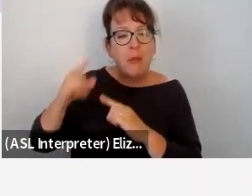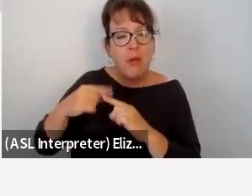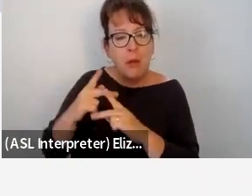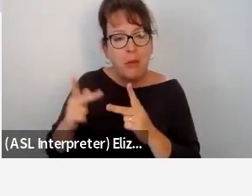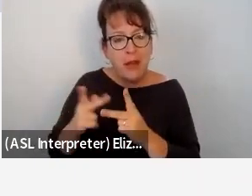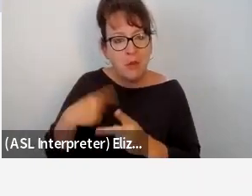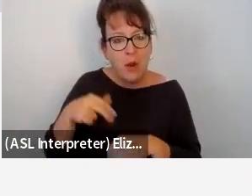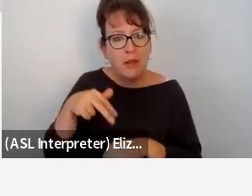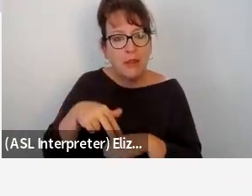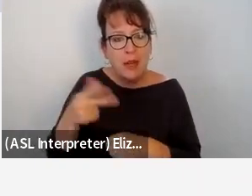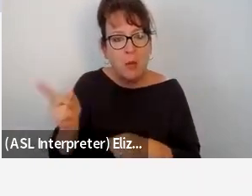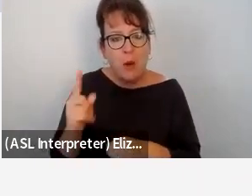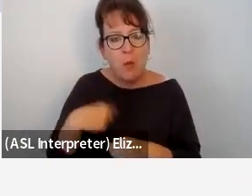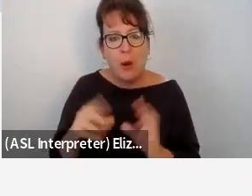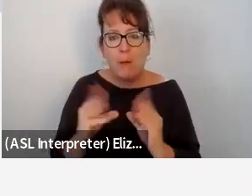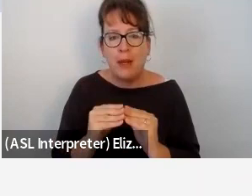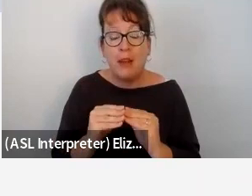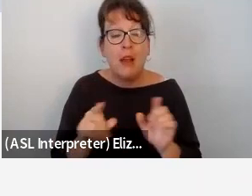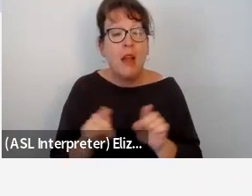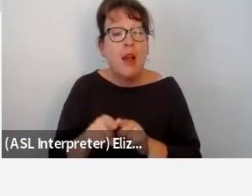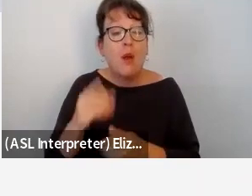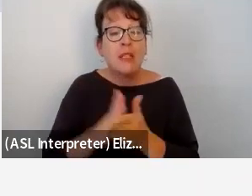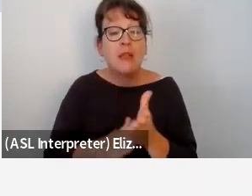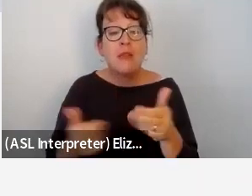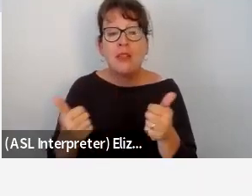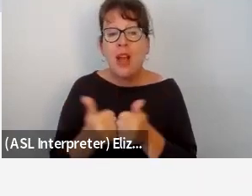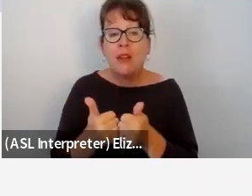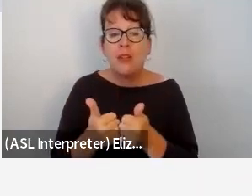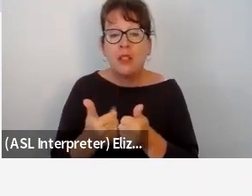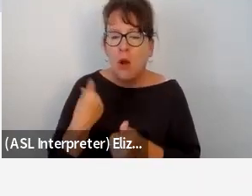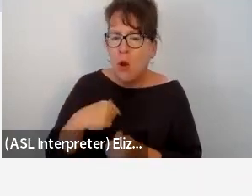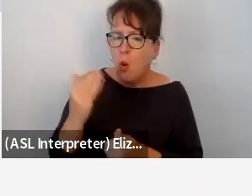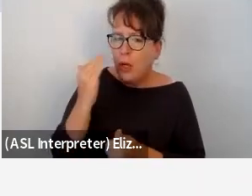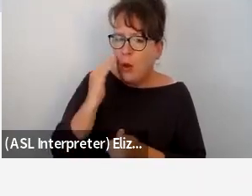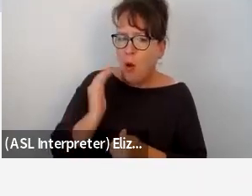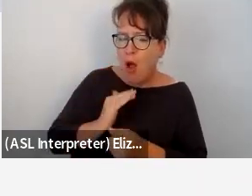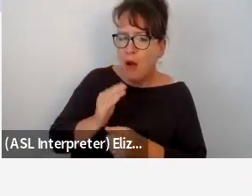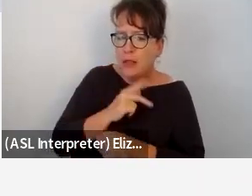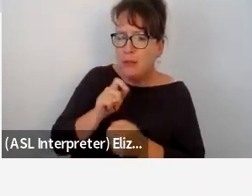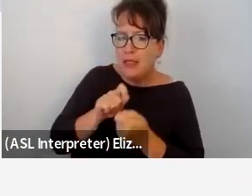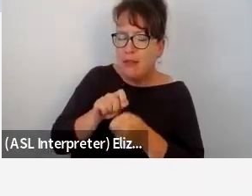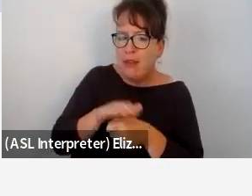power generation systems that would be on-site at a port. And we are also-- we anticipate we